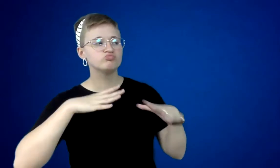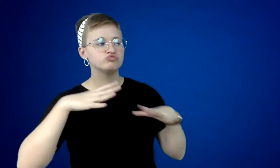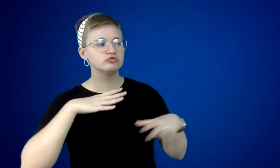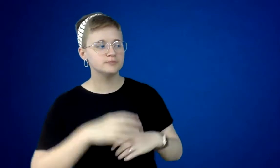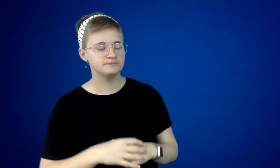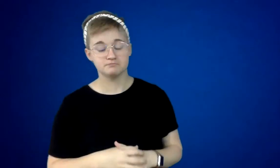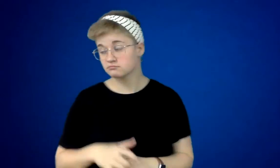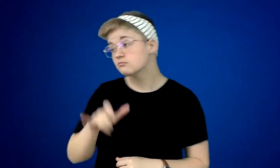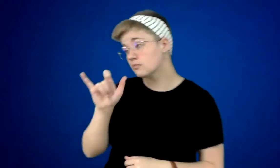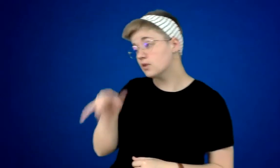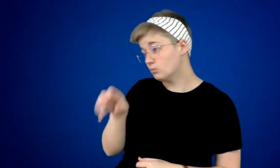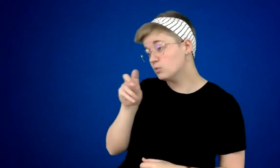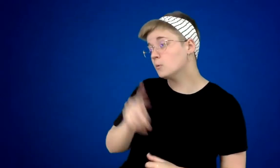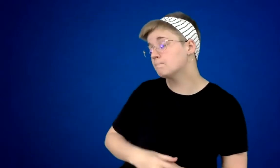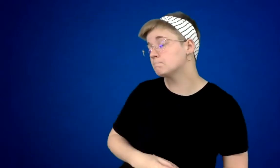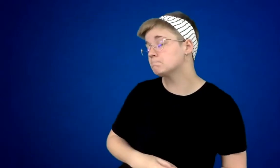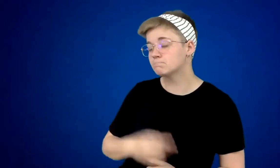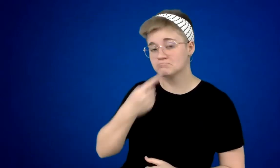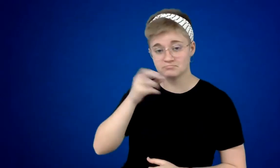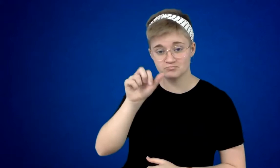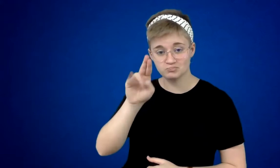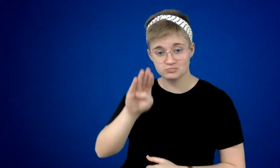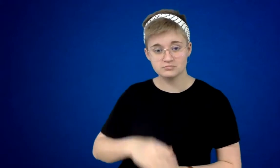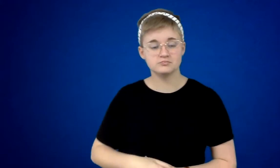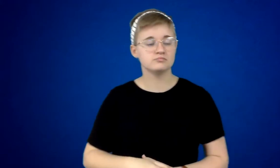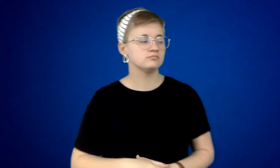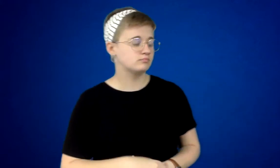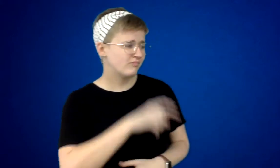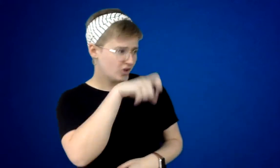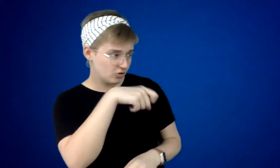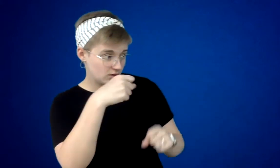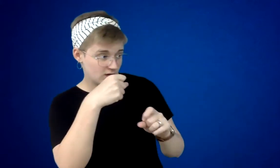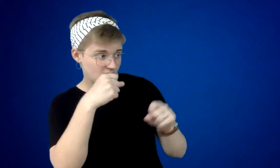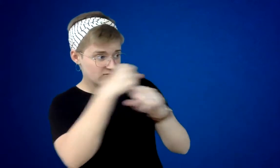“That would be all right,” said Rob. “You got to fight them, you know. Them